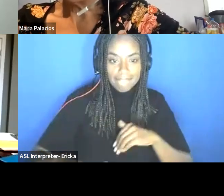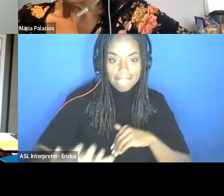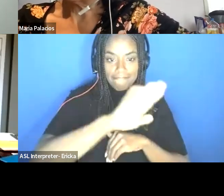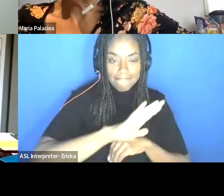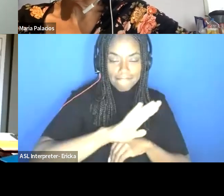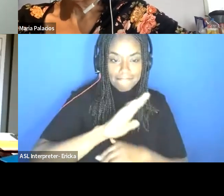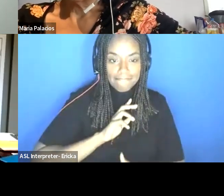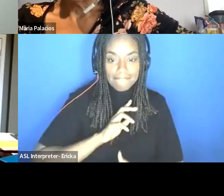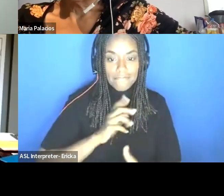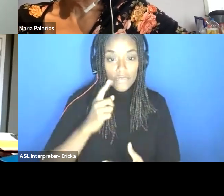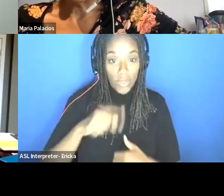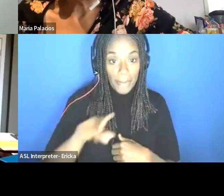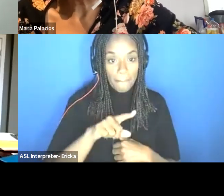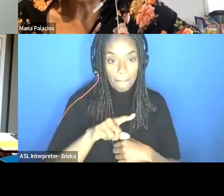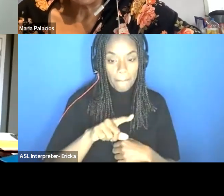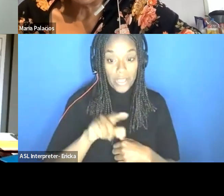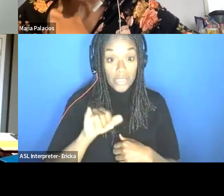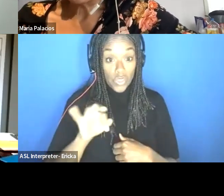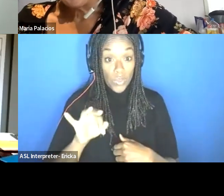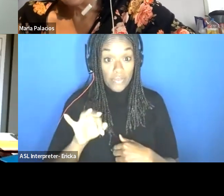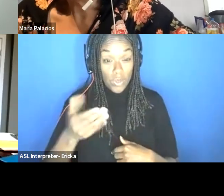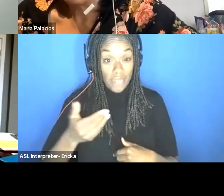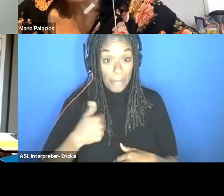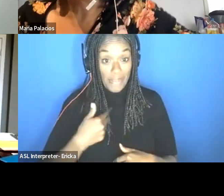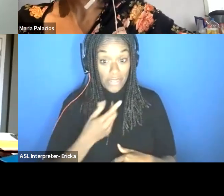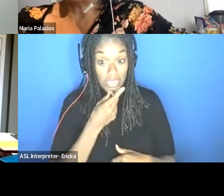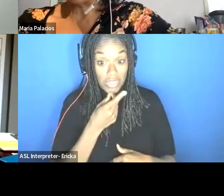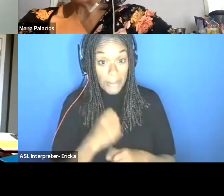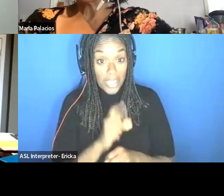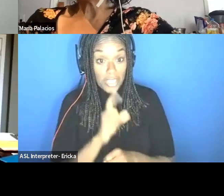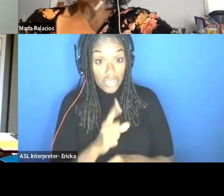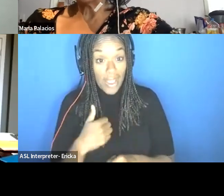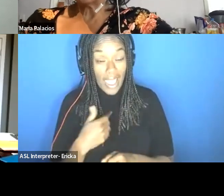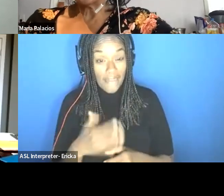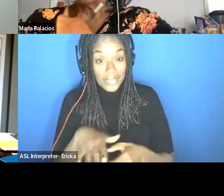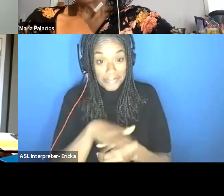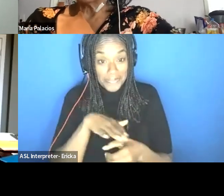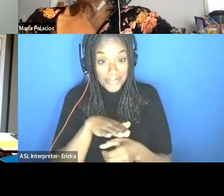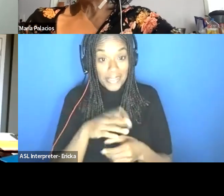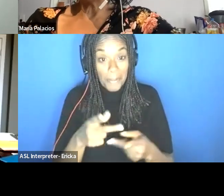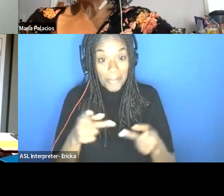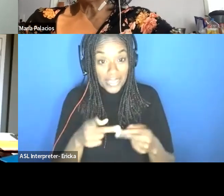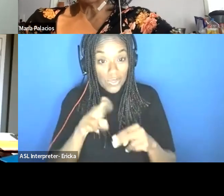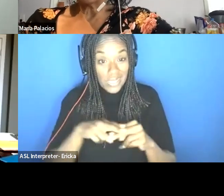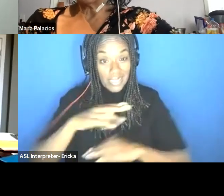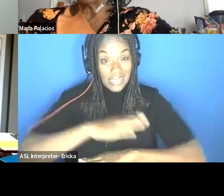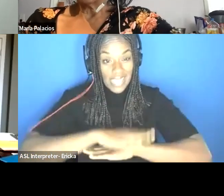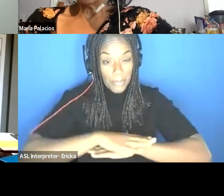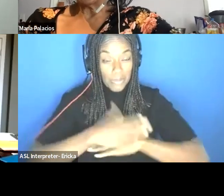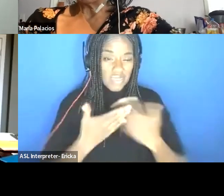So when we invite people to join us at the table, you know, it's important to actually have a space made for them. Made for us. So -- if you invite me over for dinner, make sure that I have a place to sit at the table.